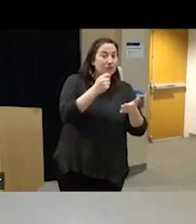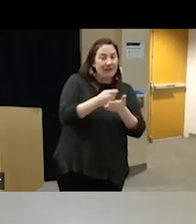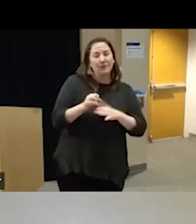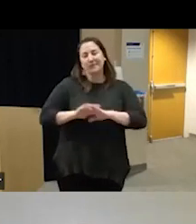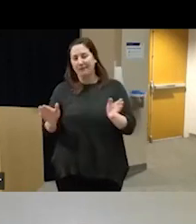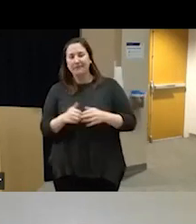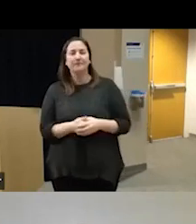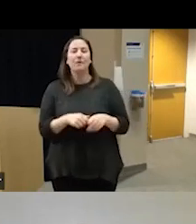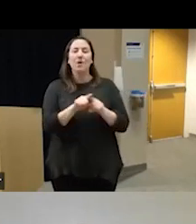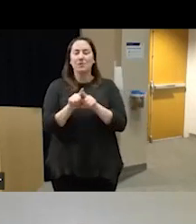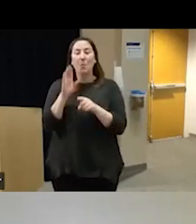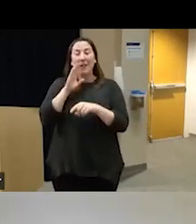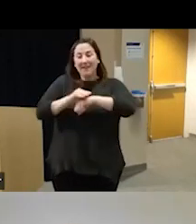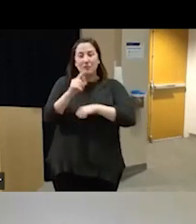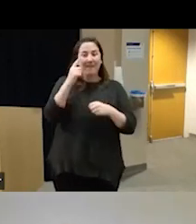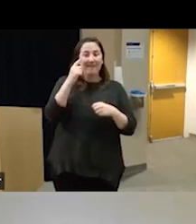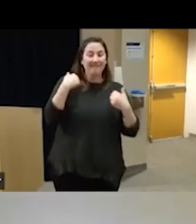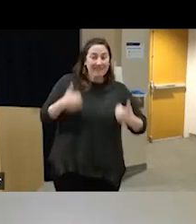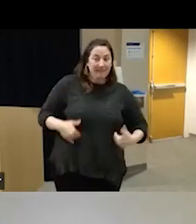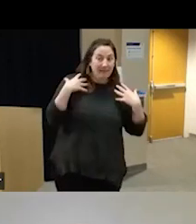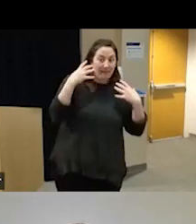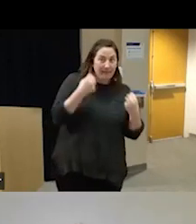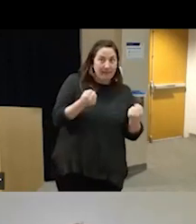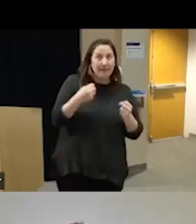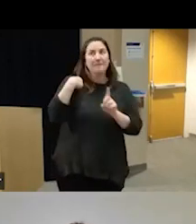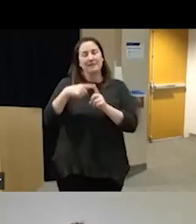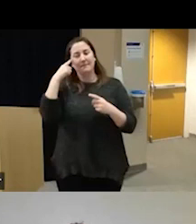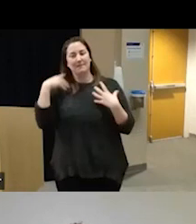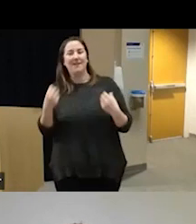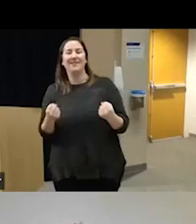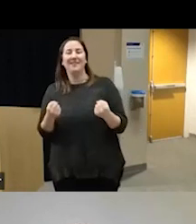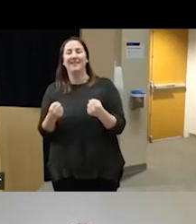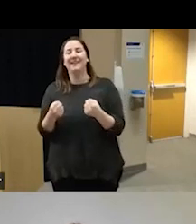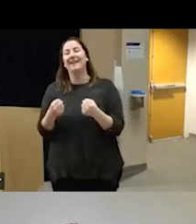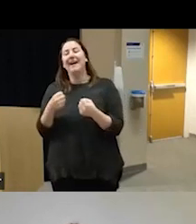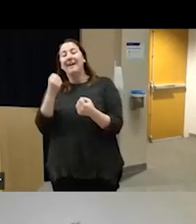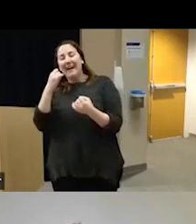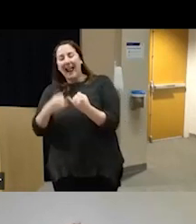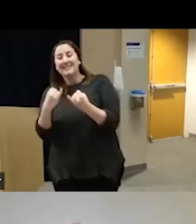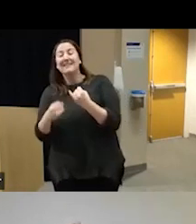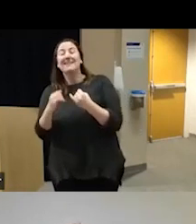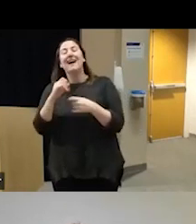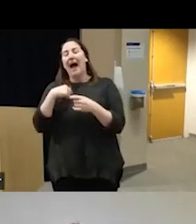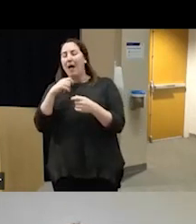physical and mental health and clearly I didn't have time to show that but collaborative care is the way to go.